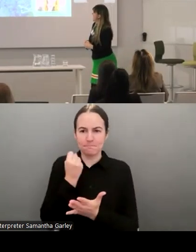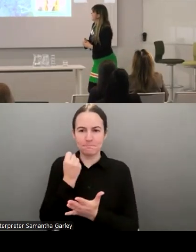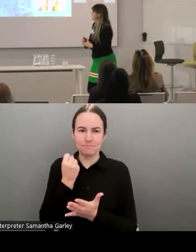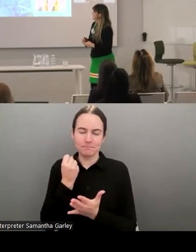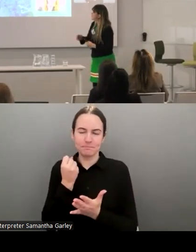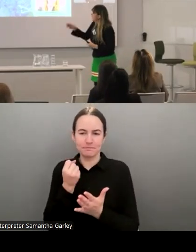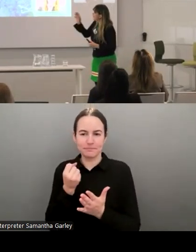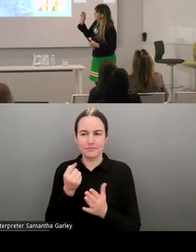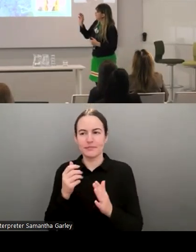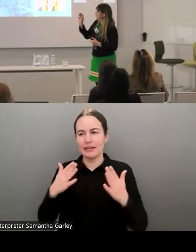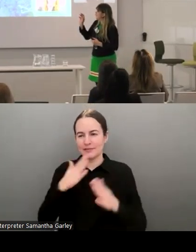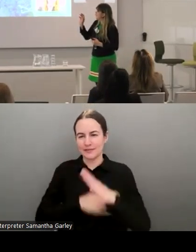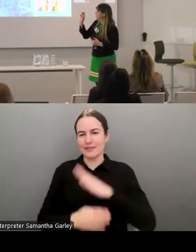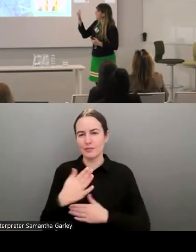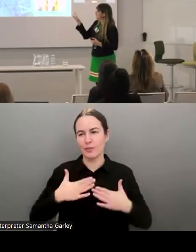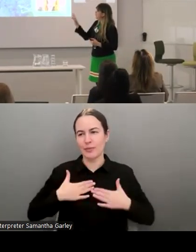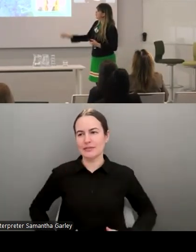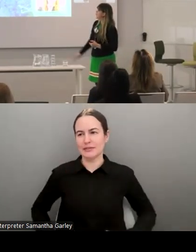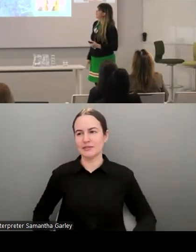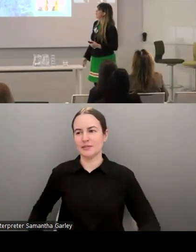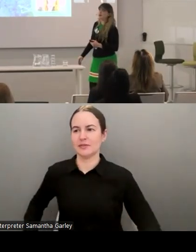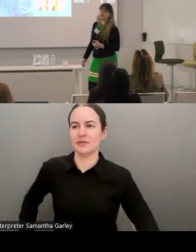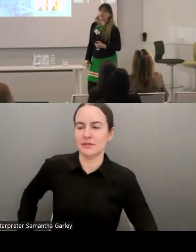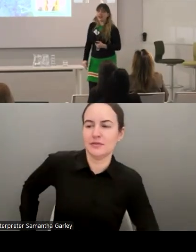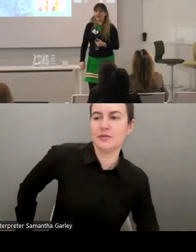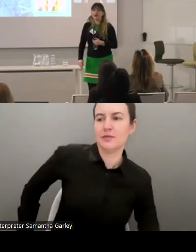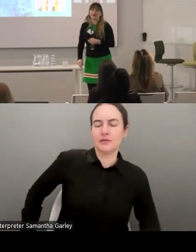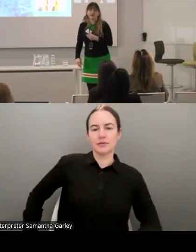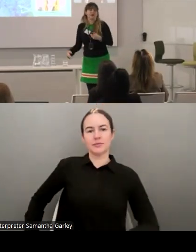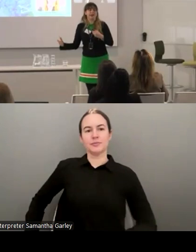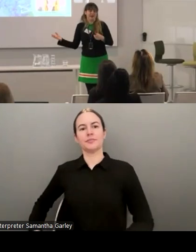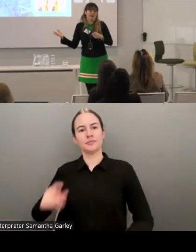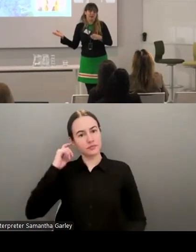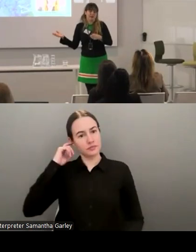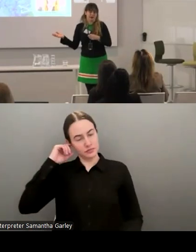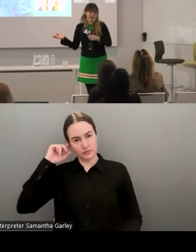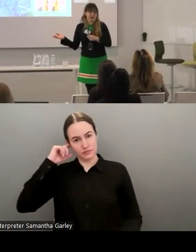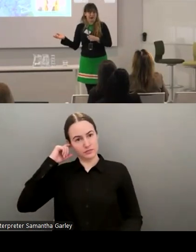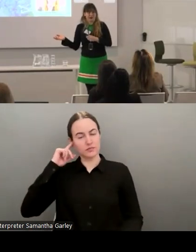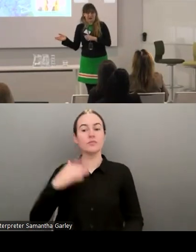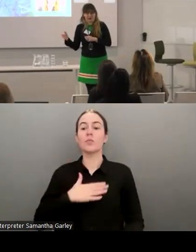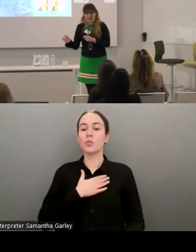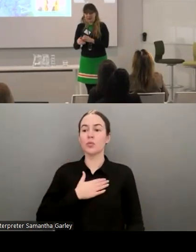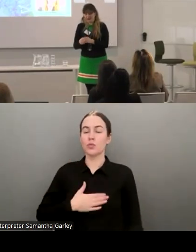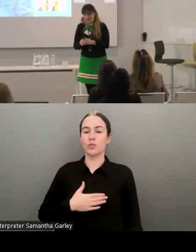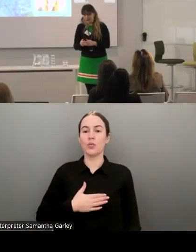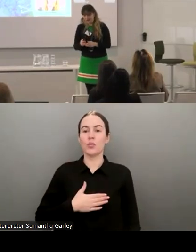and together with the other people, with cerebral palsy, I think we wanted to create rooms where we could talk about disability in other ways.